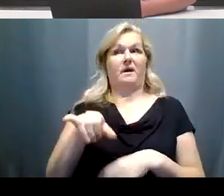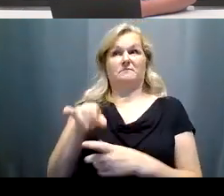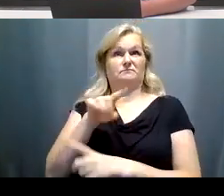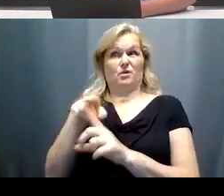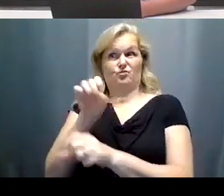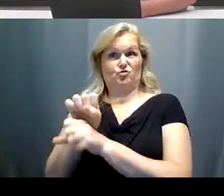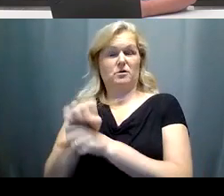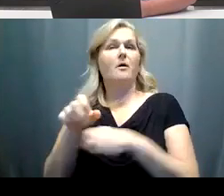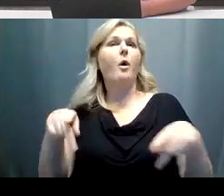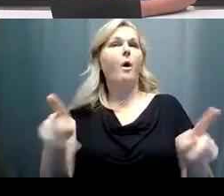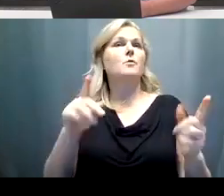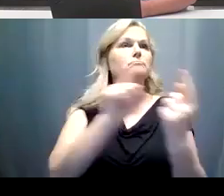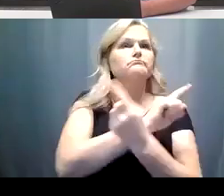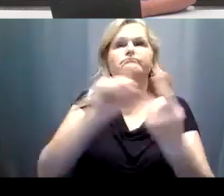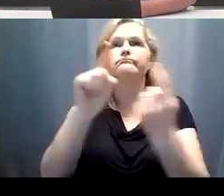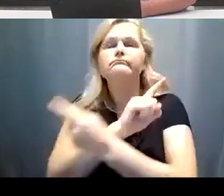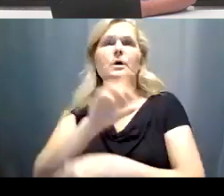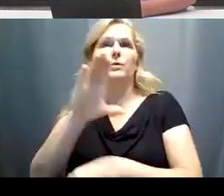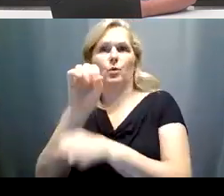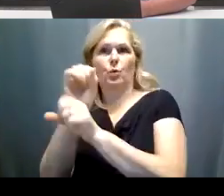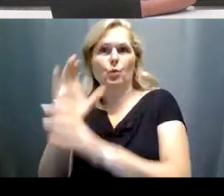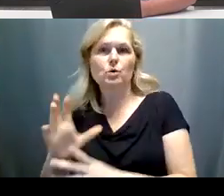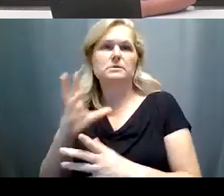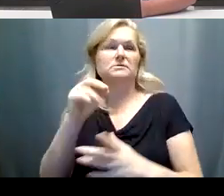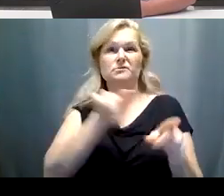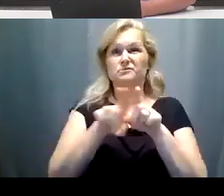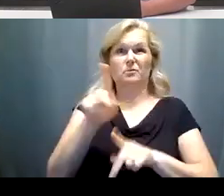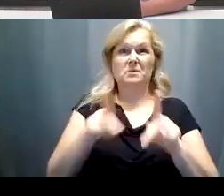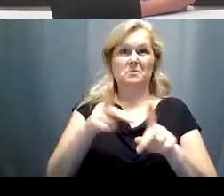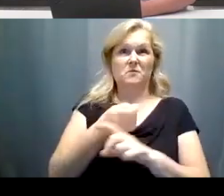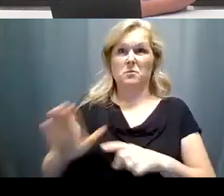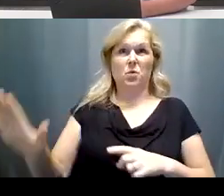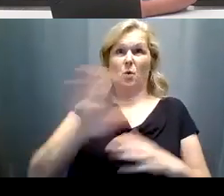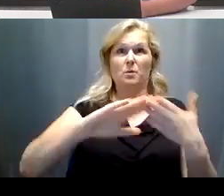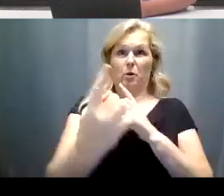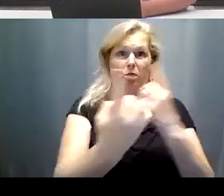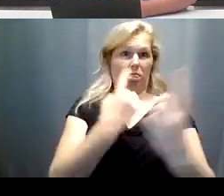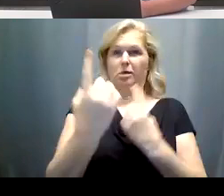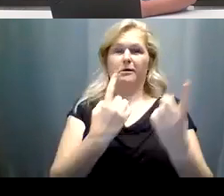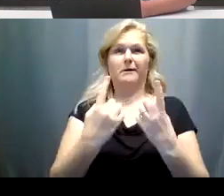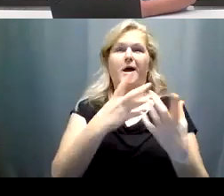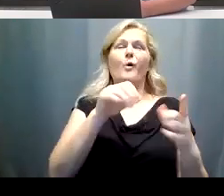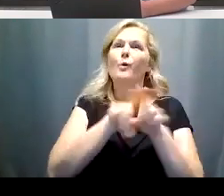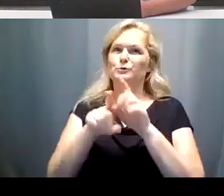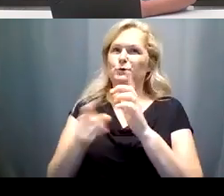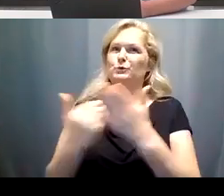You will meet new -- your co-workers and people in your community And you get to learn new skills by working